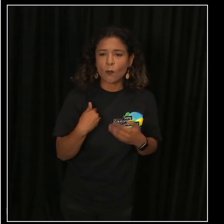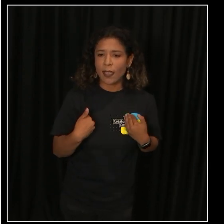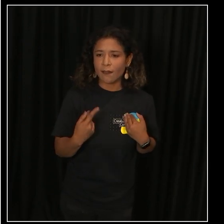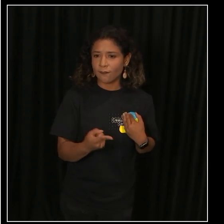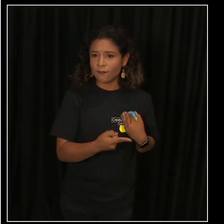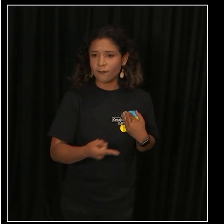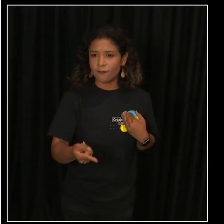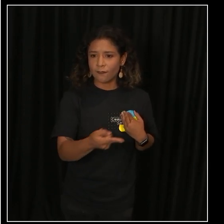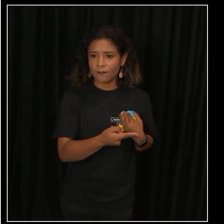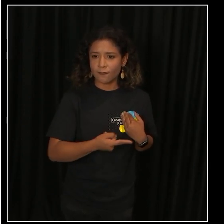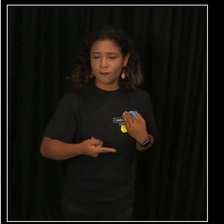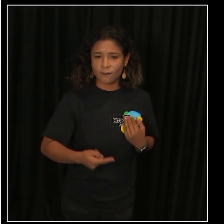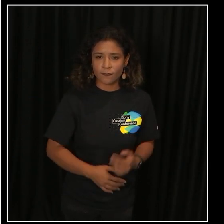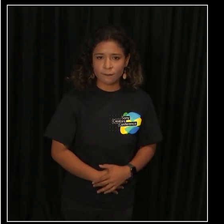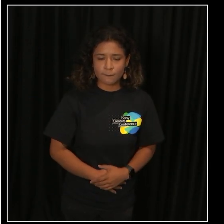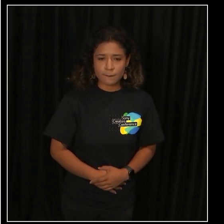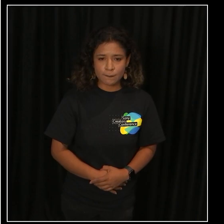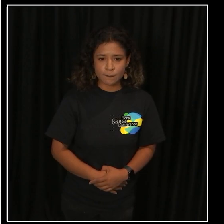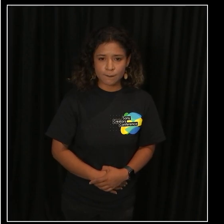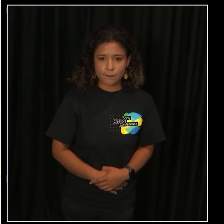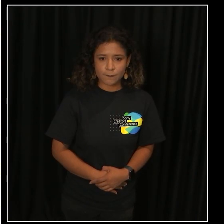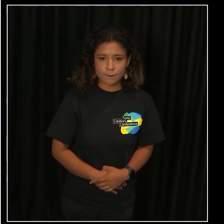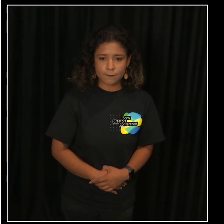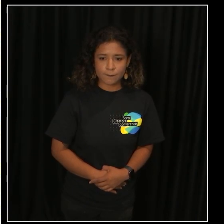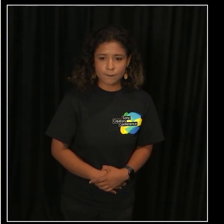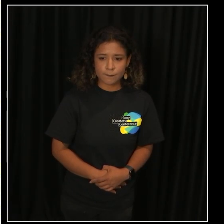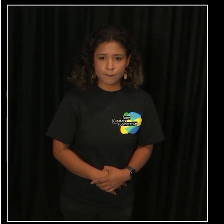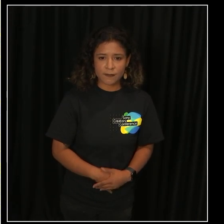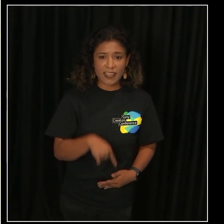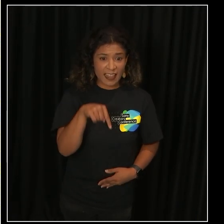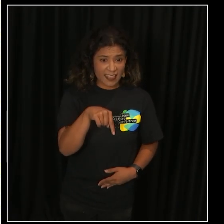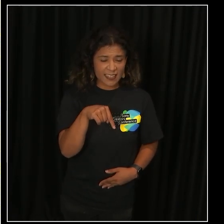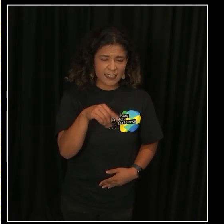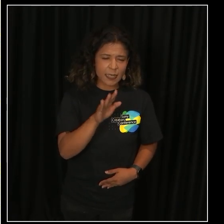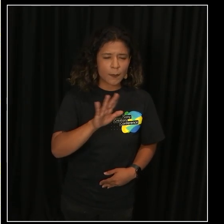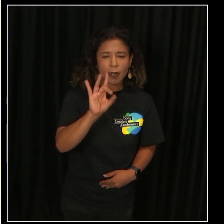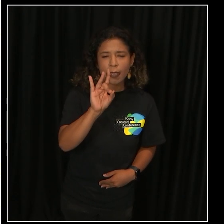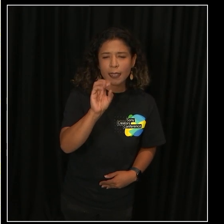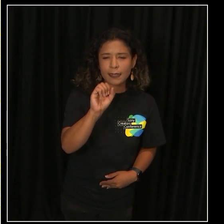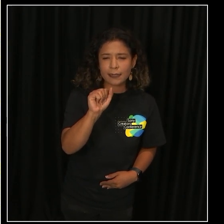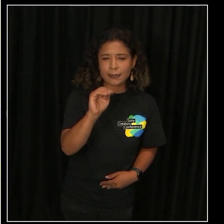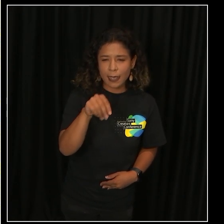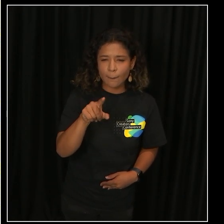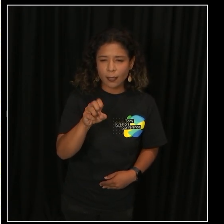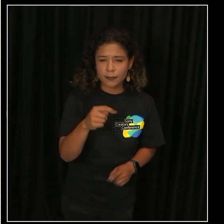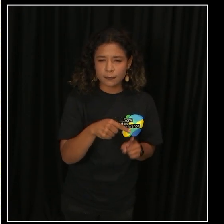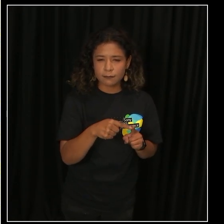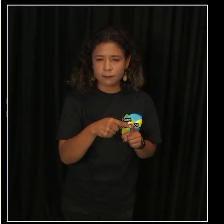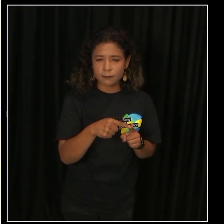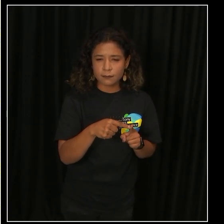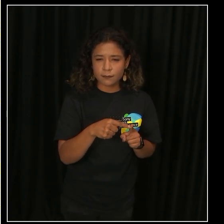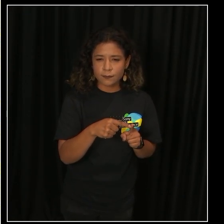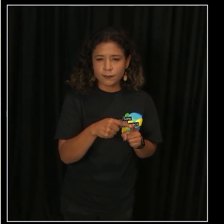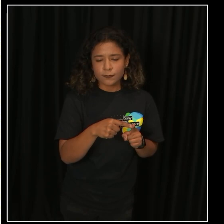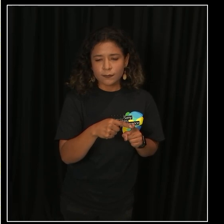And this term was approximately eight centimeters either way, it varied. And we stored it as 12 bits in the gbuffer.